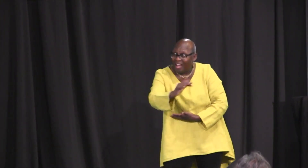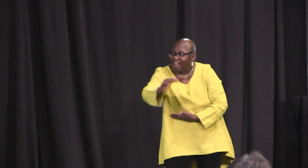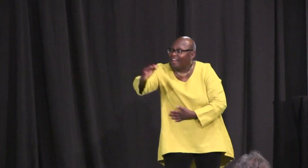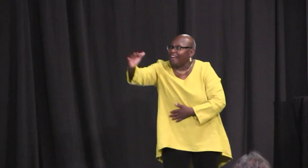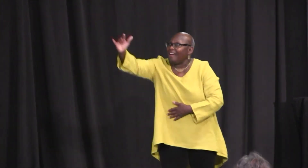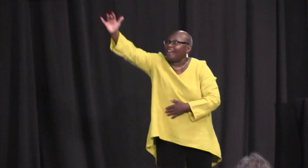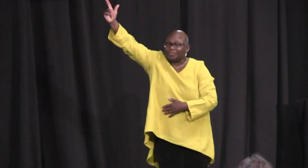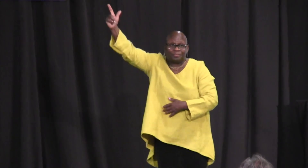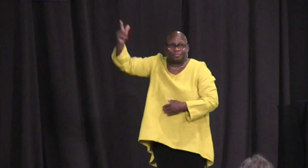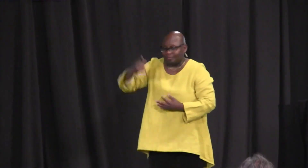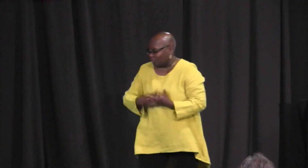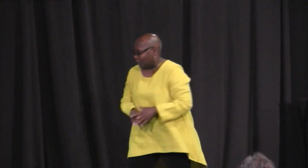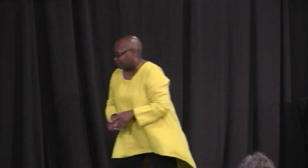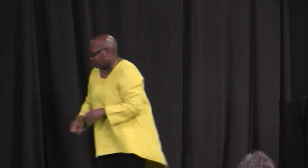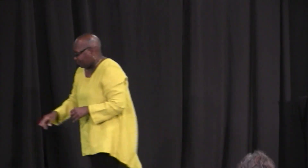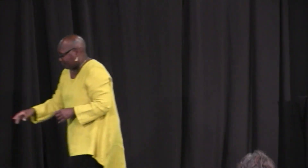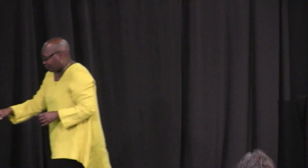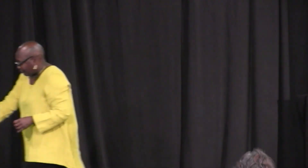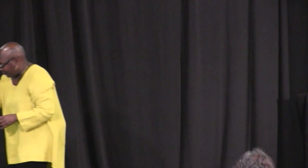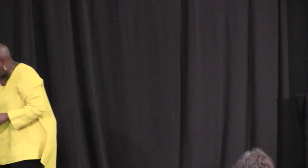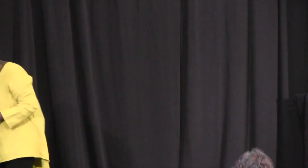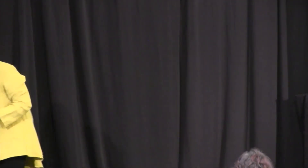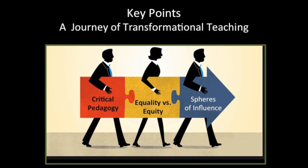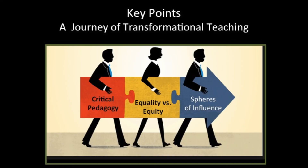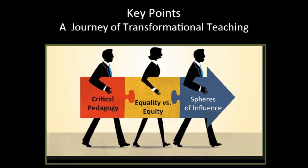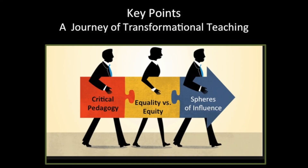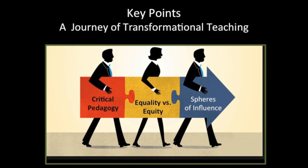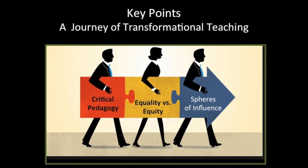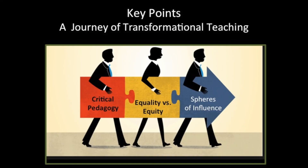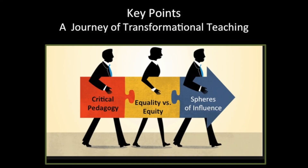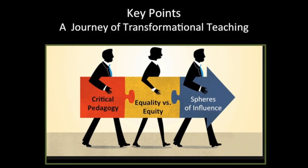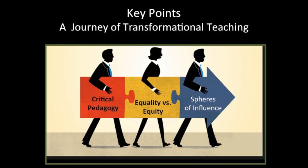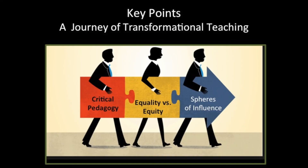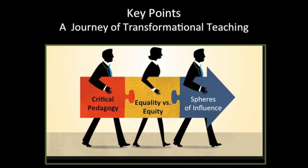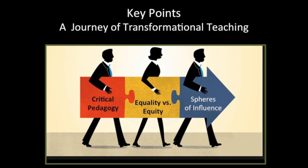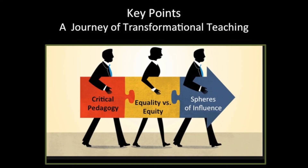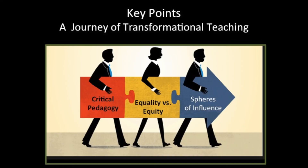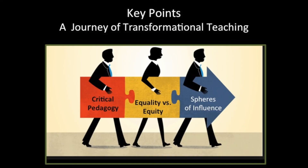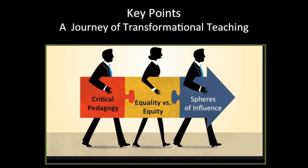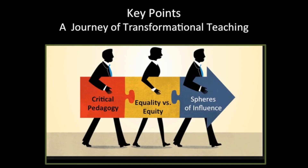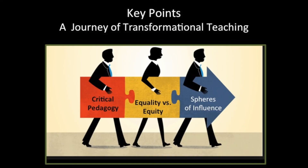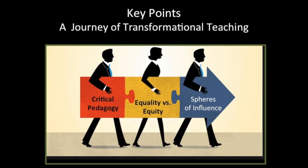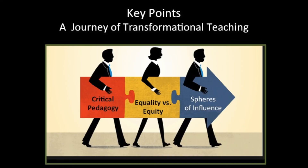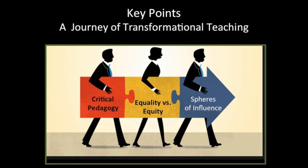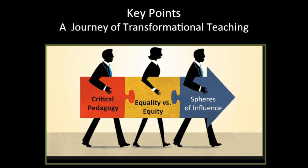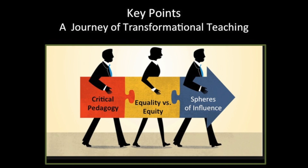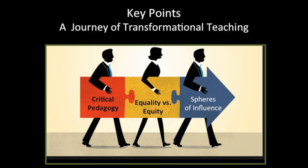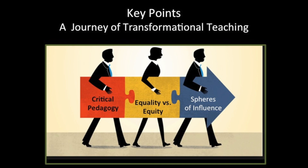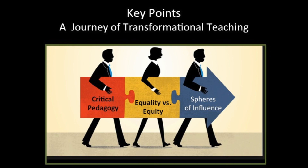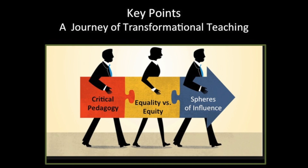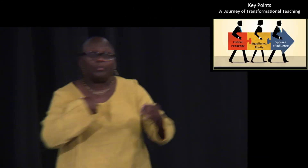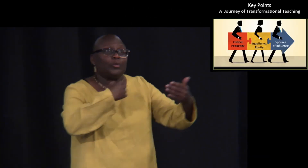As I said before, what we see happening in the world is nothing new.